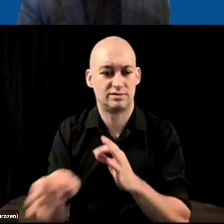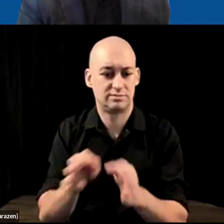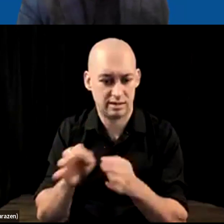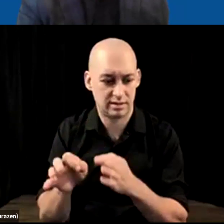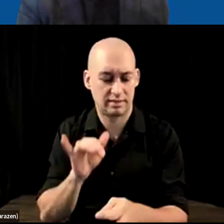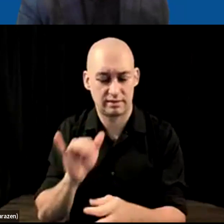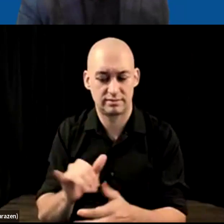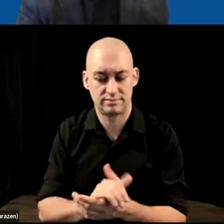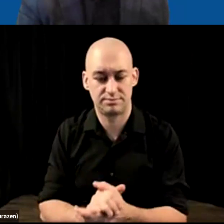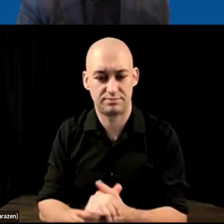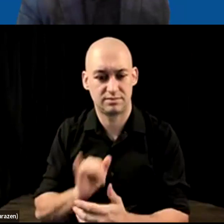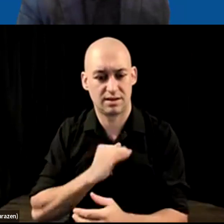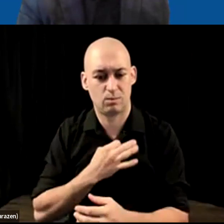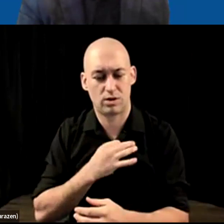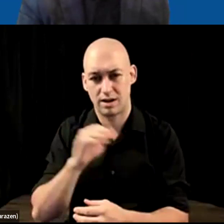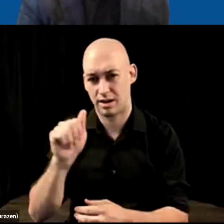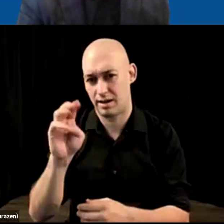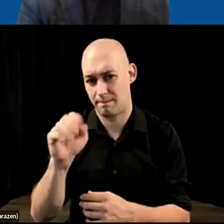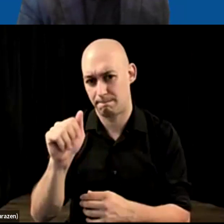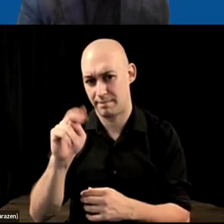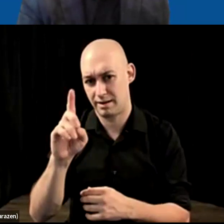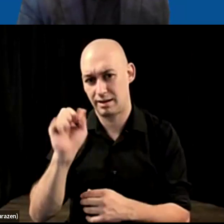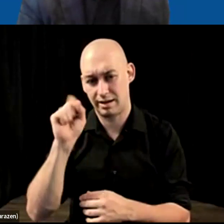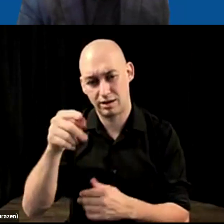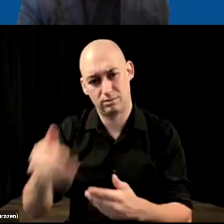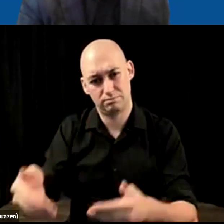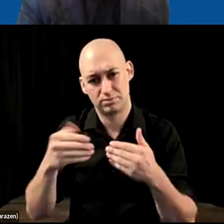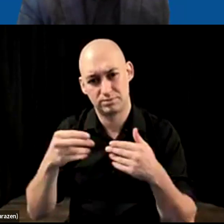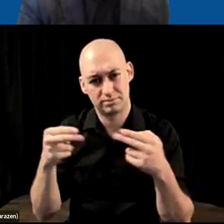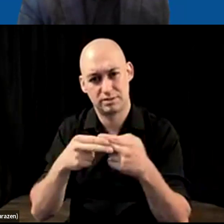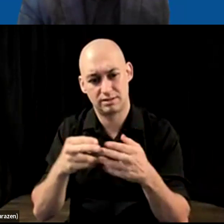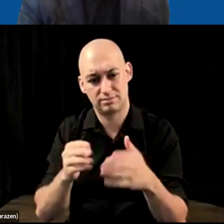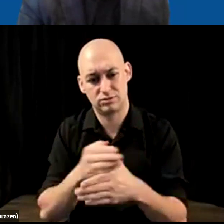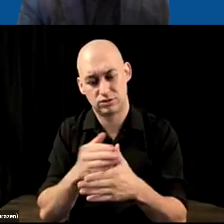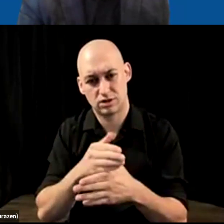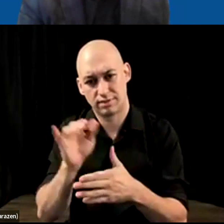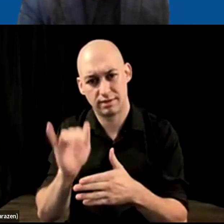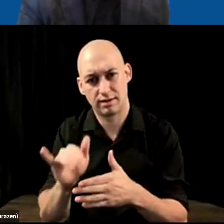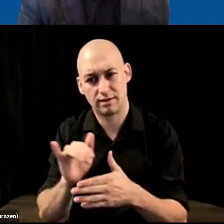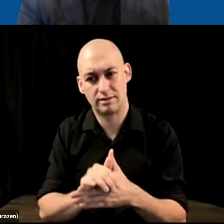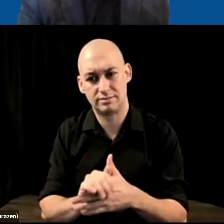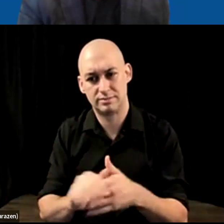Yeah, I'm wondering, Amanda, could you pull up the slides and just show that slide presentation? We